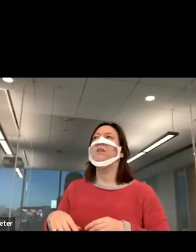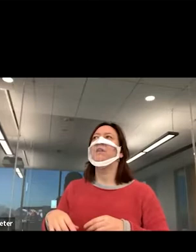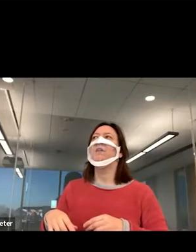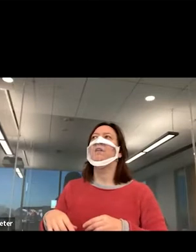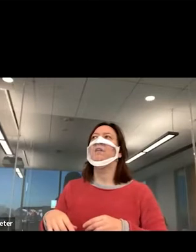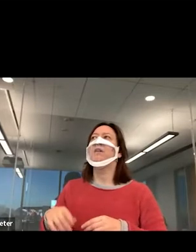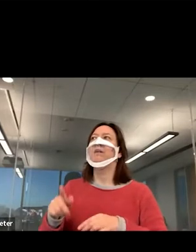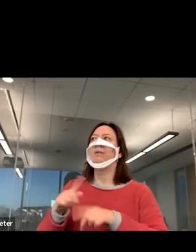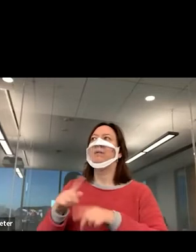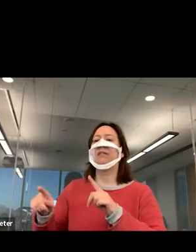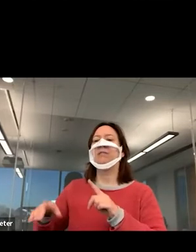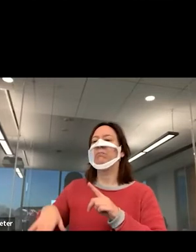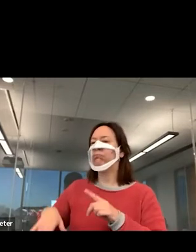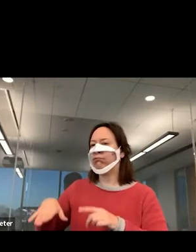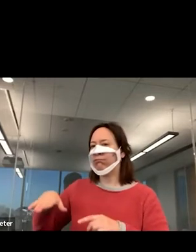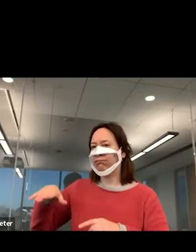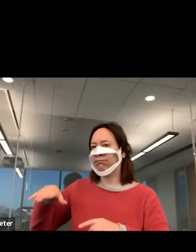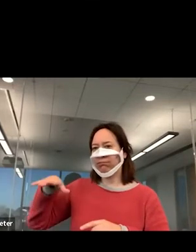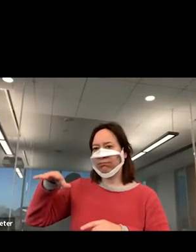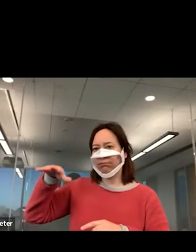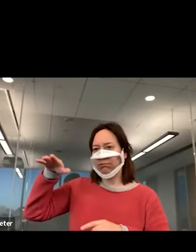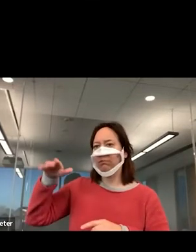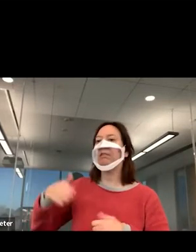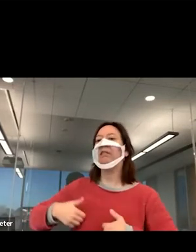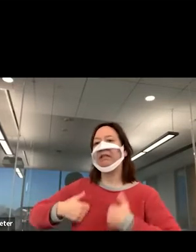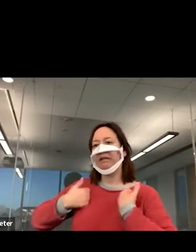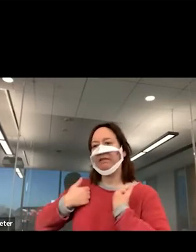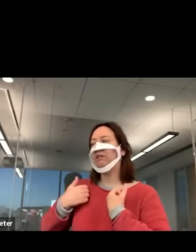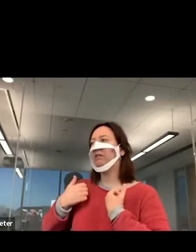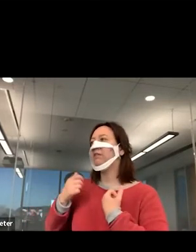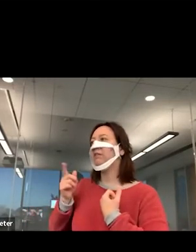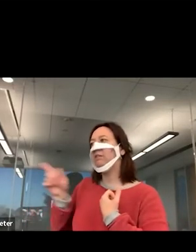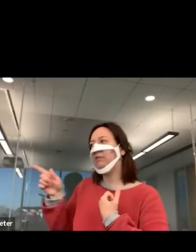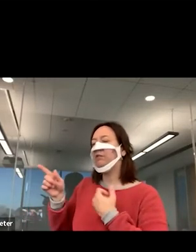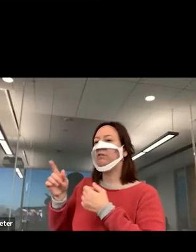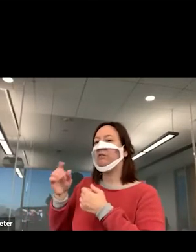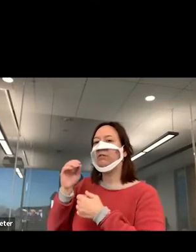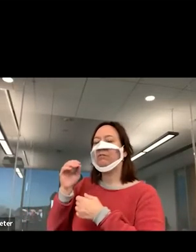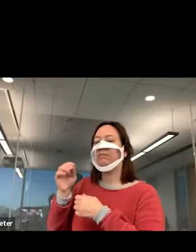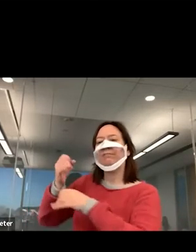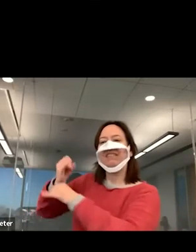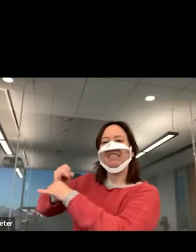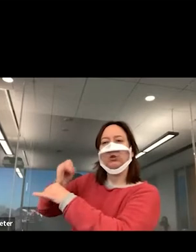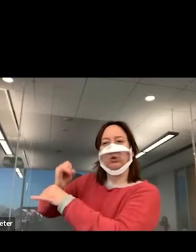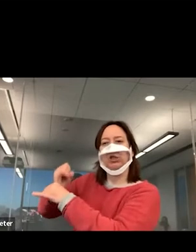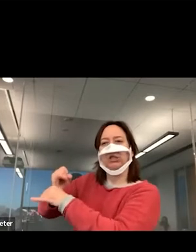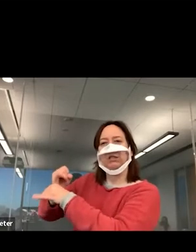first 30 something years of his life living at an institution and it's where he because he was born